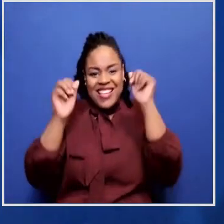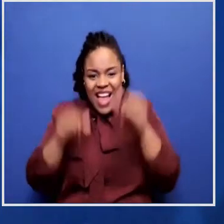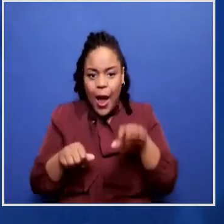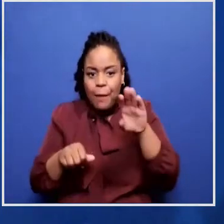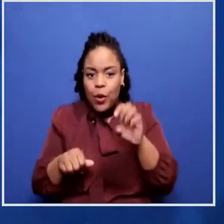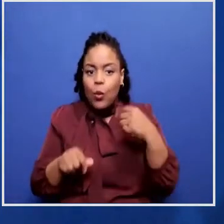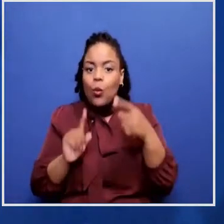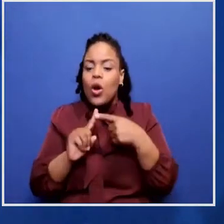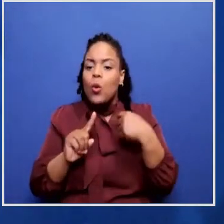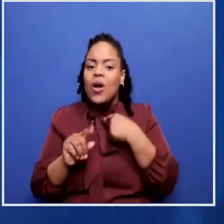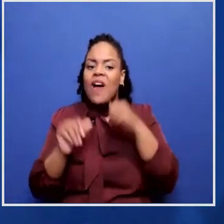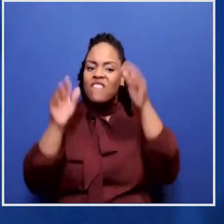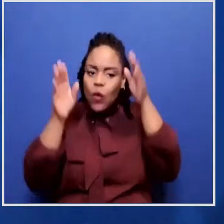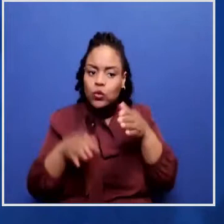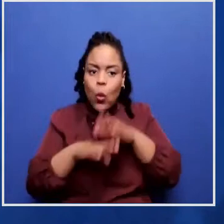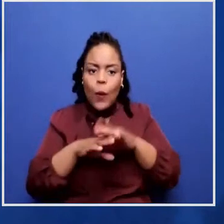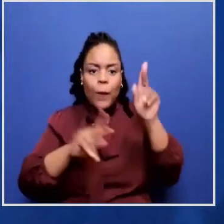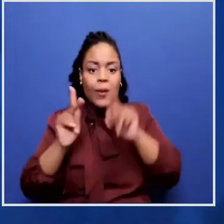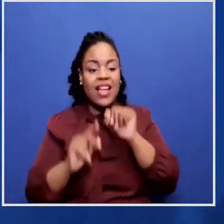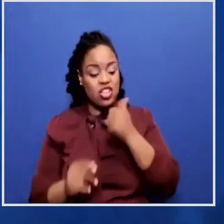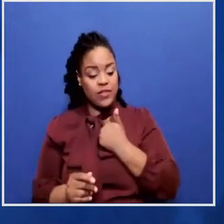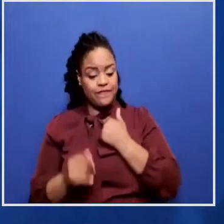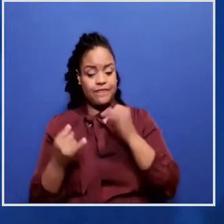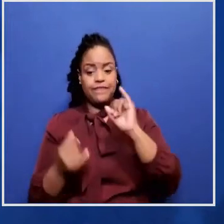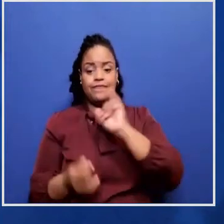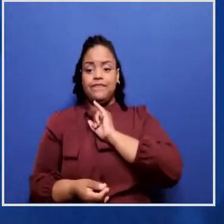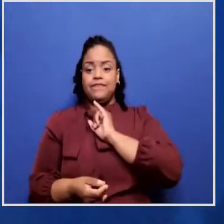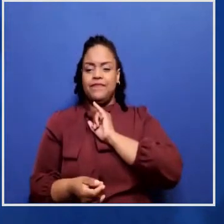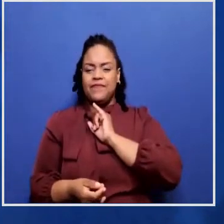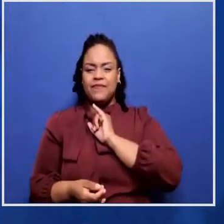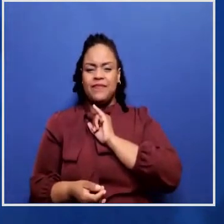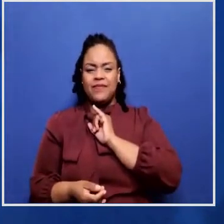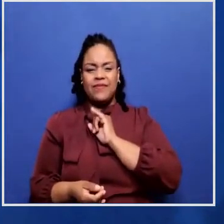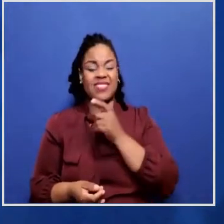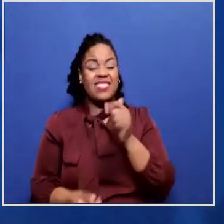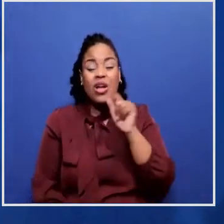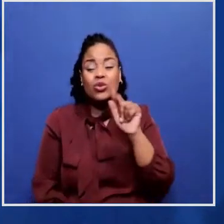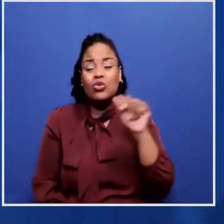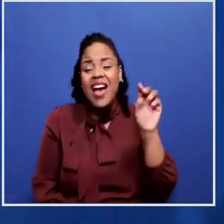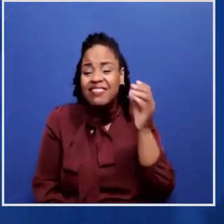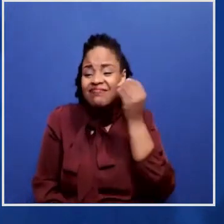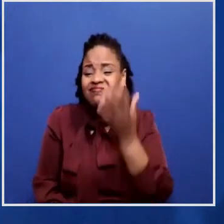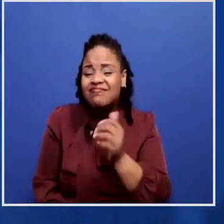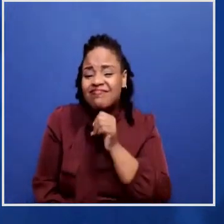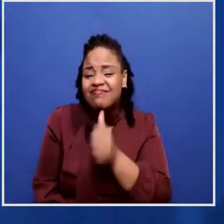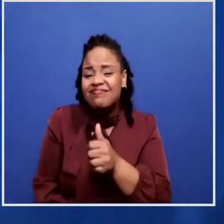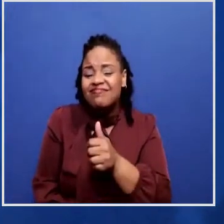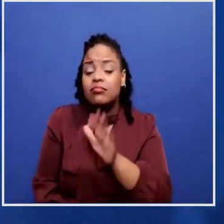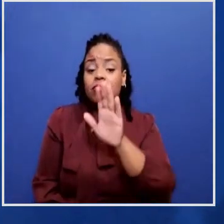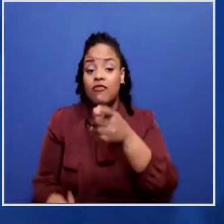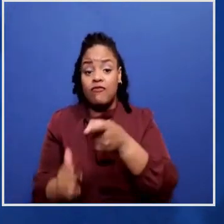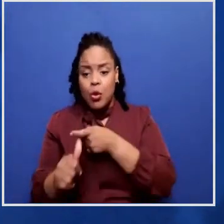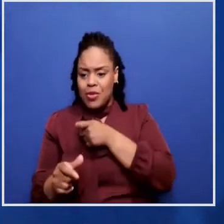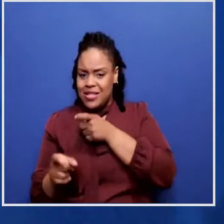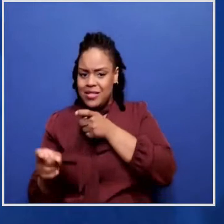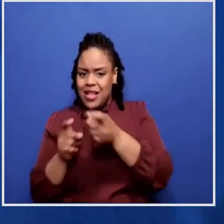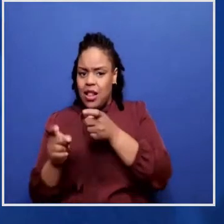ANOTHER. THE BELOVED COMMUNITY TRULY REFLECTS WHO WE CAN BE WHEN WE ARE MORE PEOPLE VERSUS POWER- CENTERED. IT IS NOT TOO LATE TO SHIFT